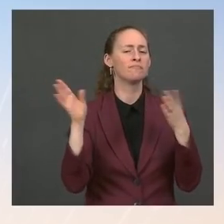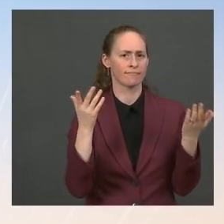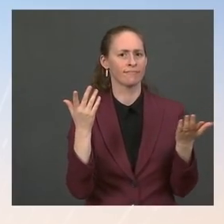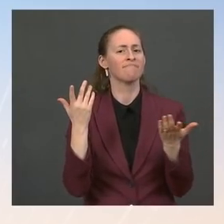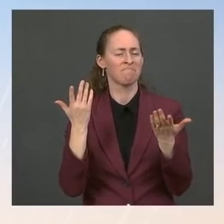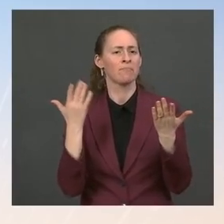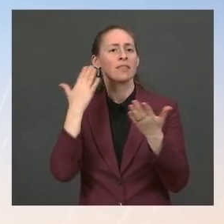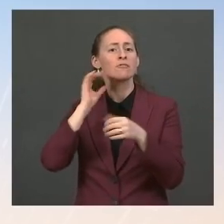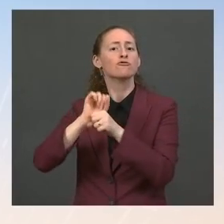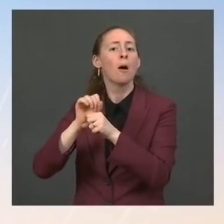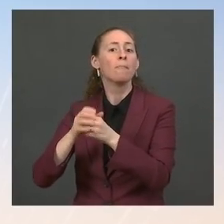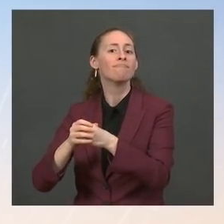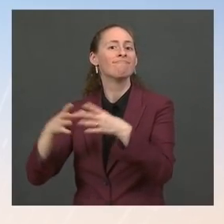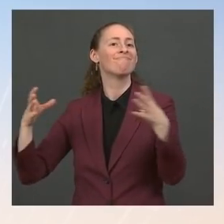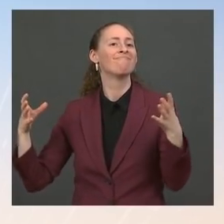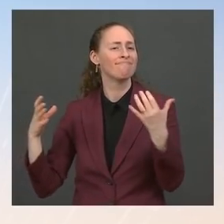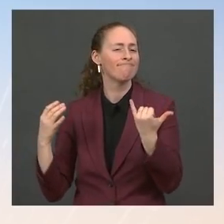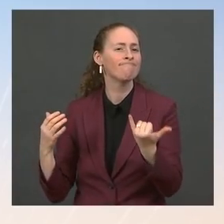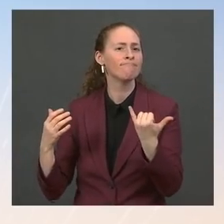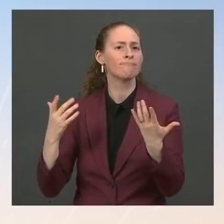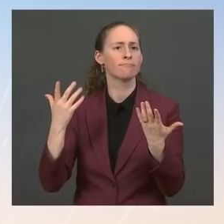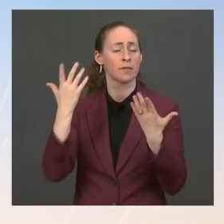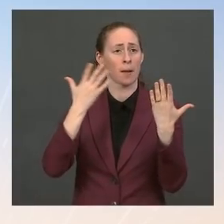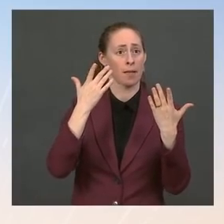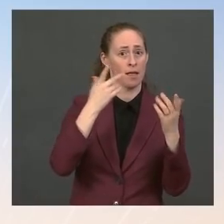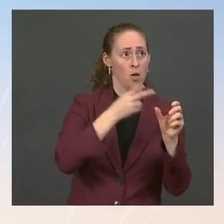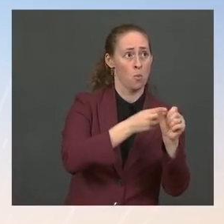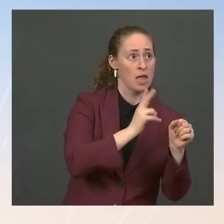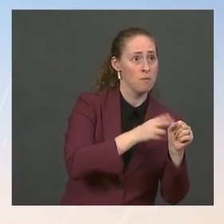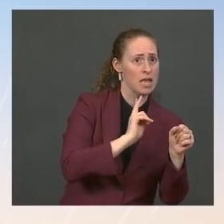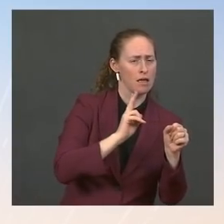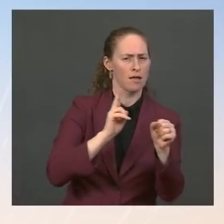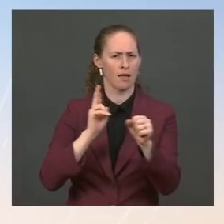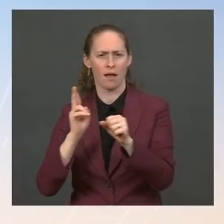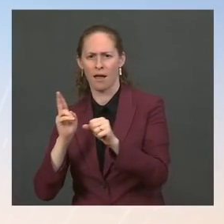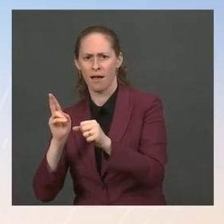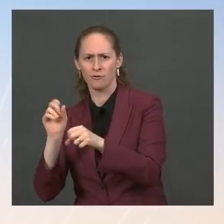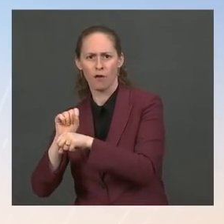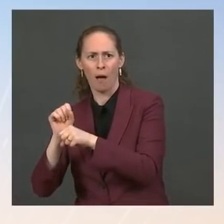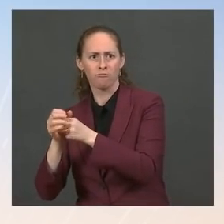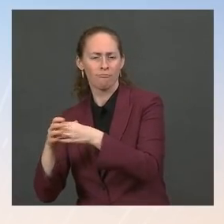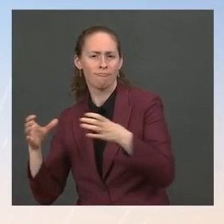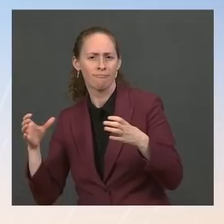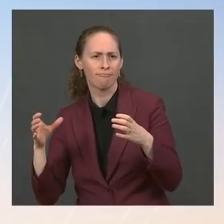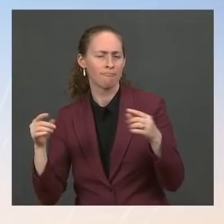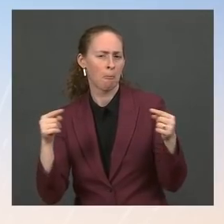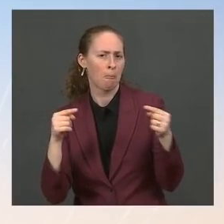Are you asking how many of the new jobs created are people changing jobs? Or -- The Press: Well, I'm asking, you know, in two months alone,